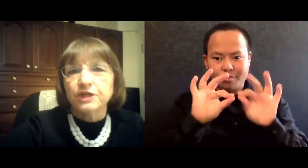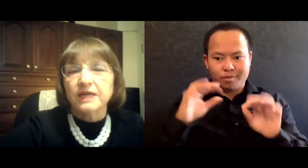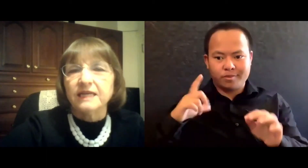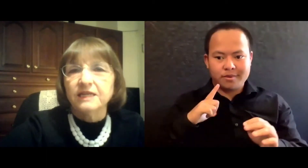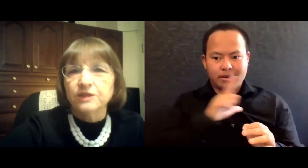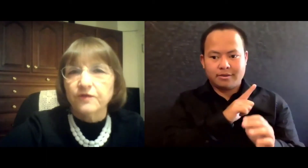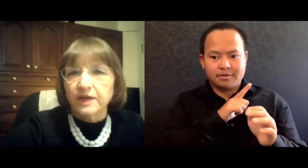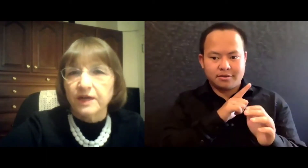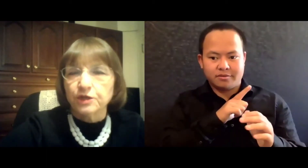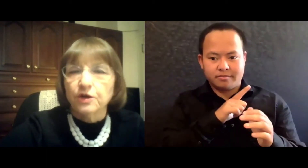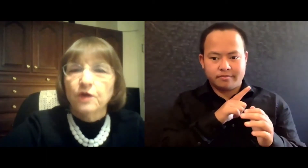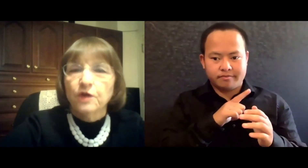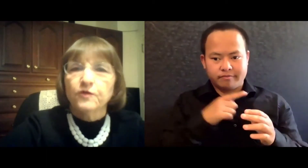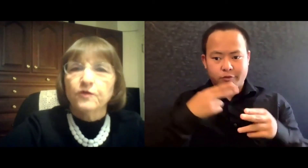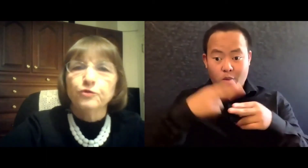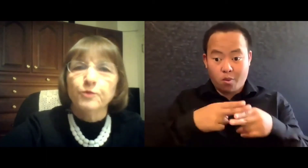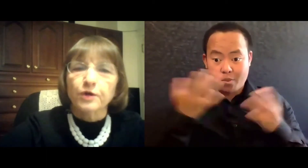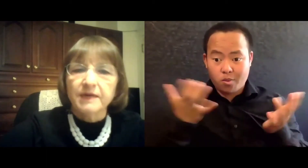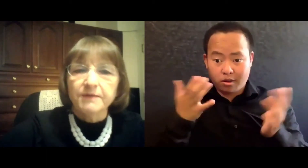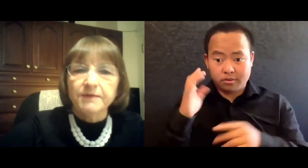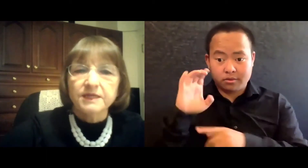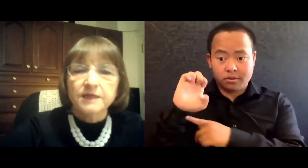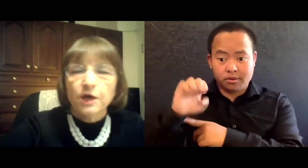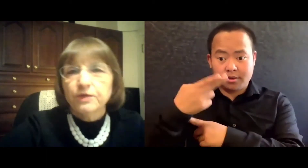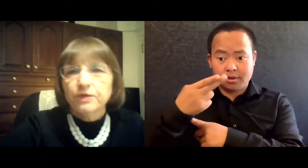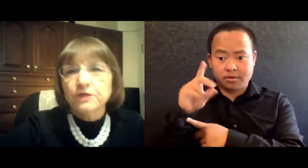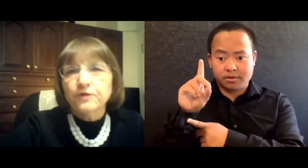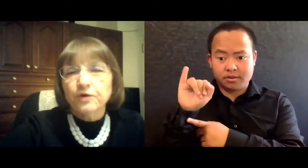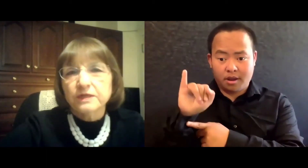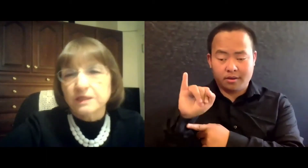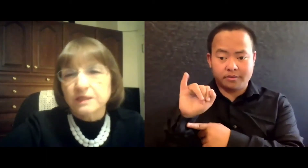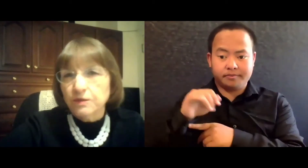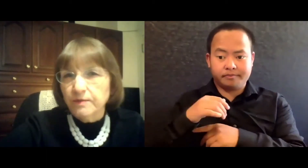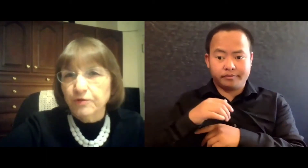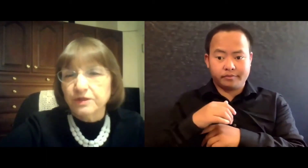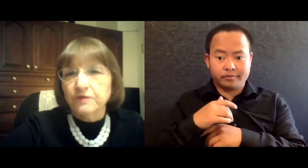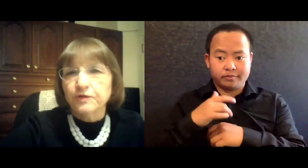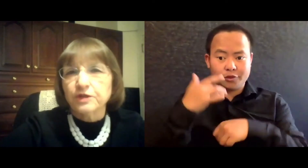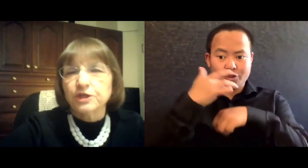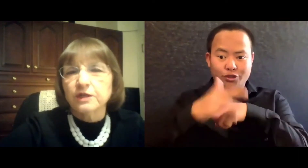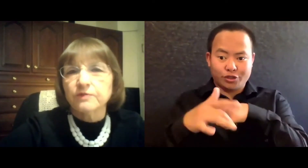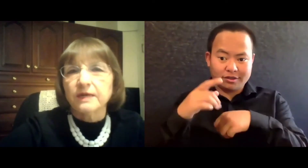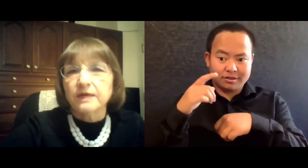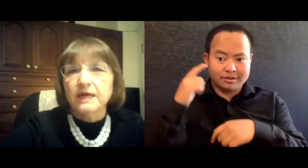and Intervention for newborn babies, which of course is so important for the children,